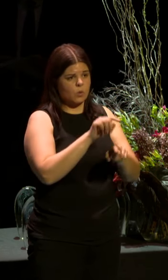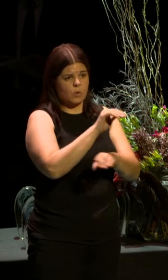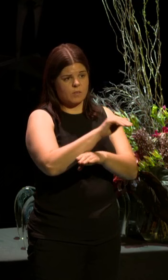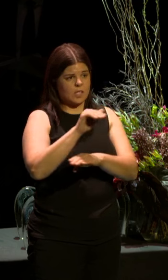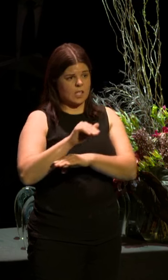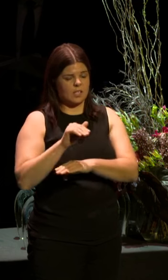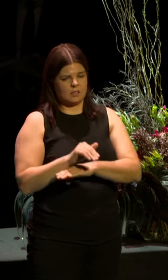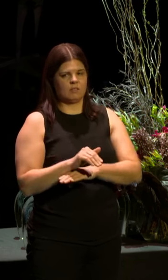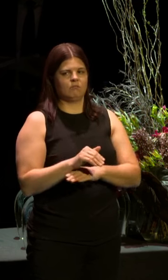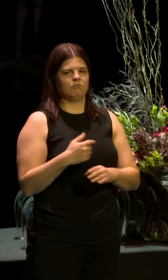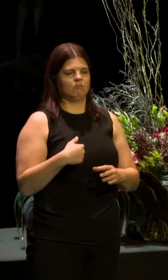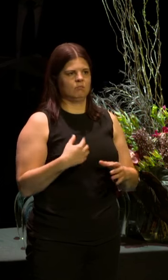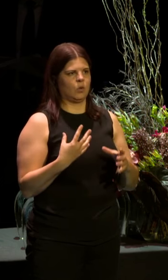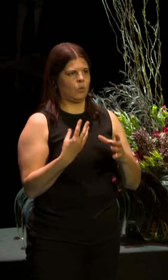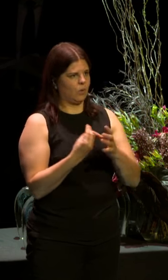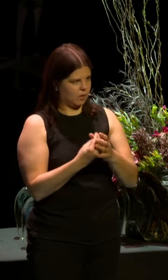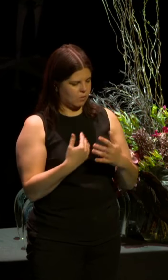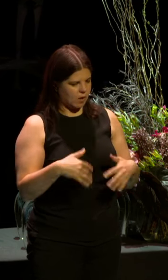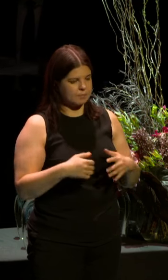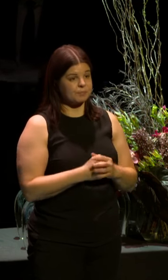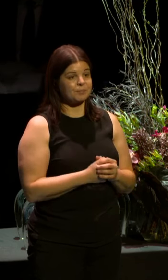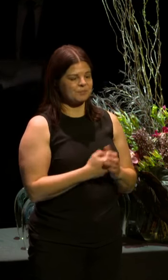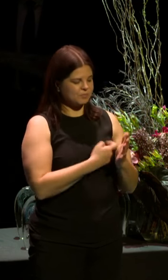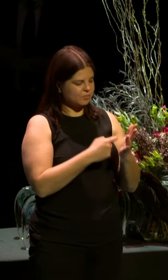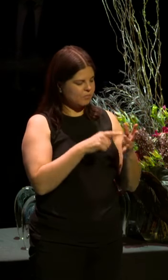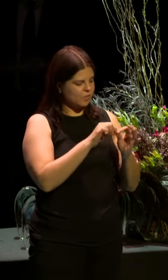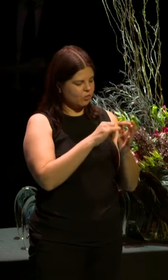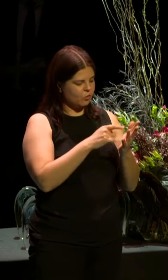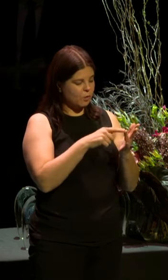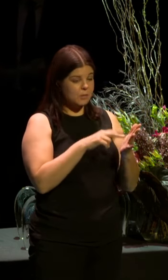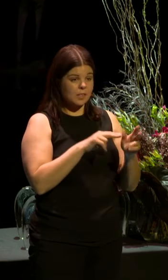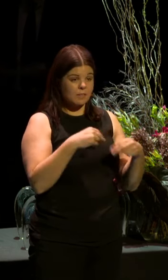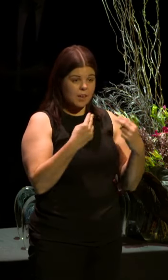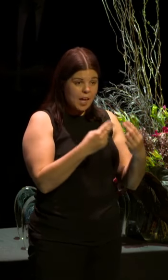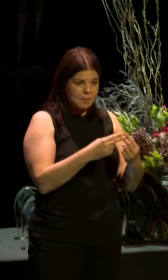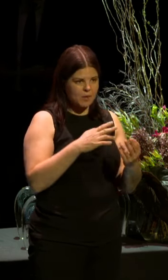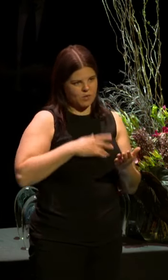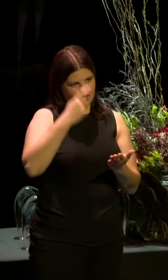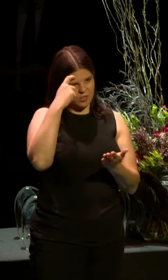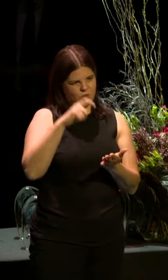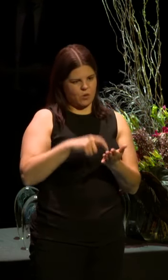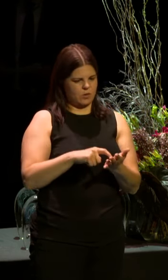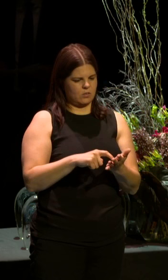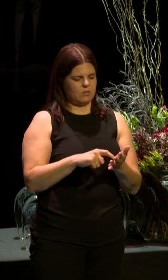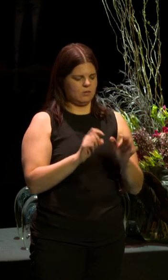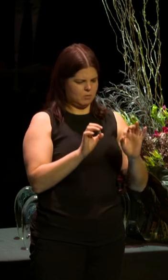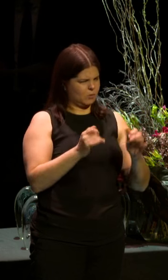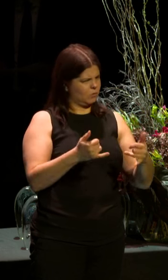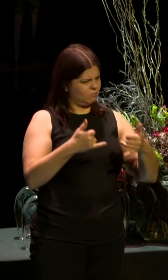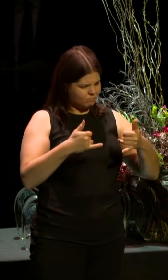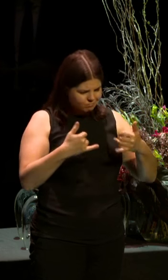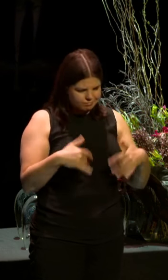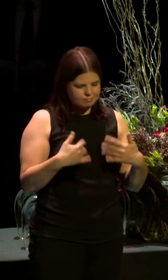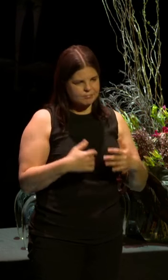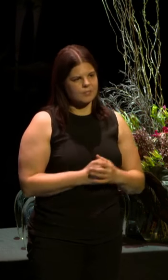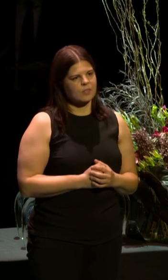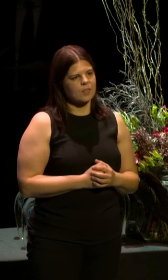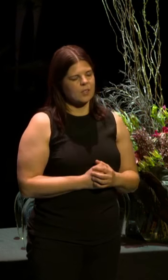I would like to acknowledge the Robson family in receiving this very special award. My name is Autumn Skuthorpe,